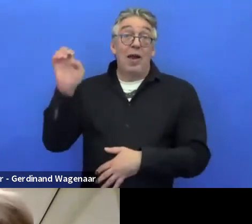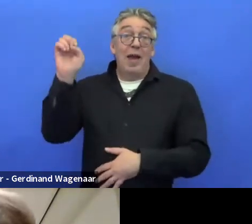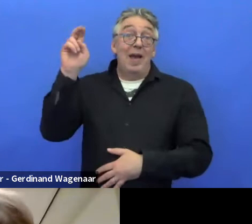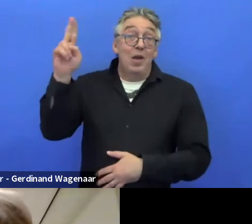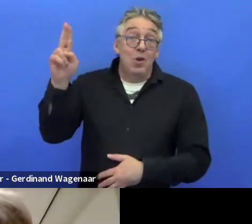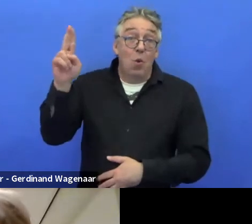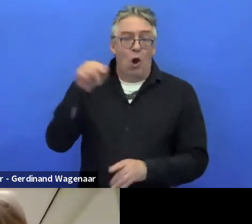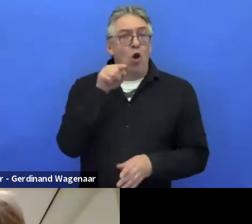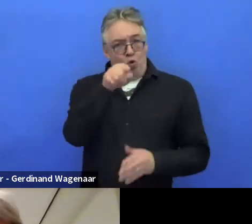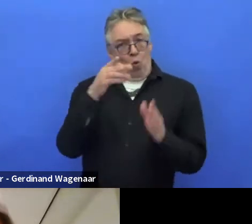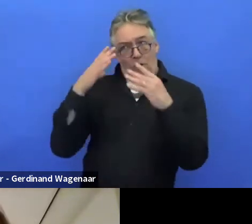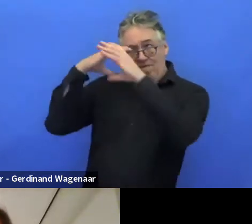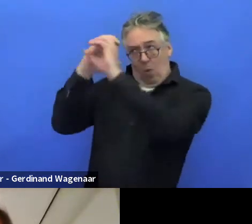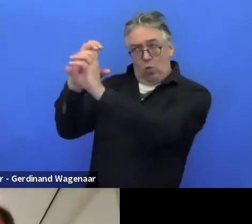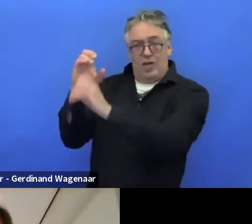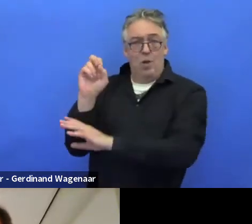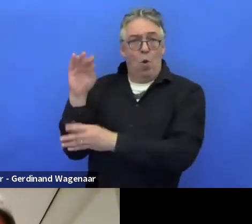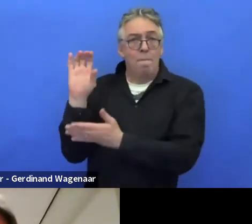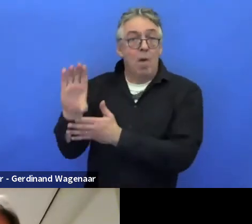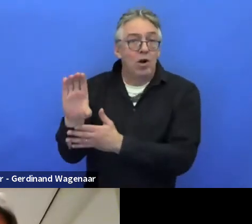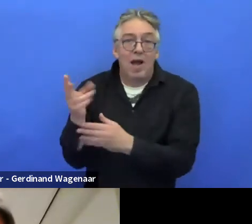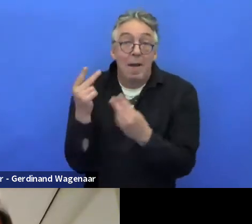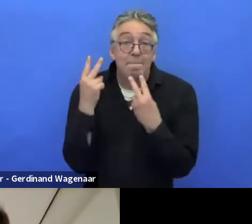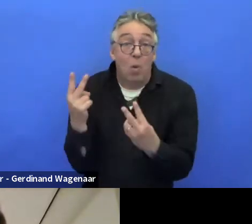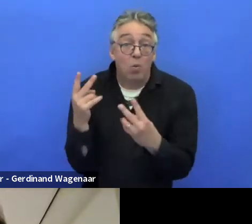which is extremely important and when you think of enforcement